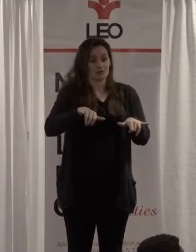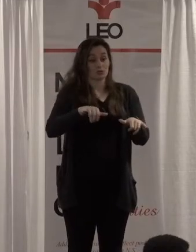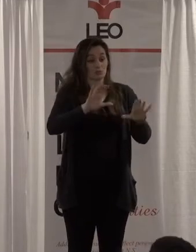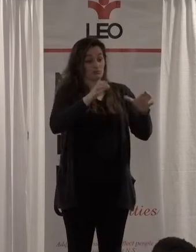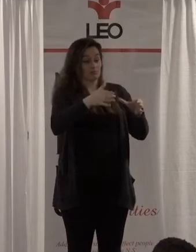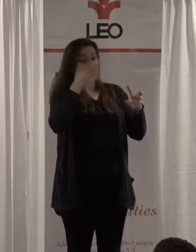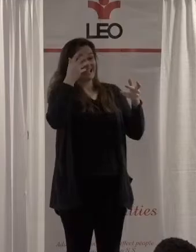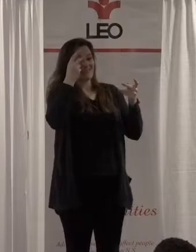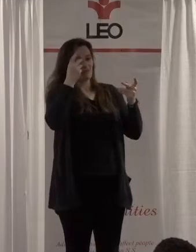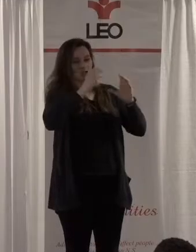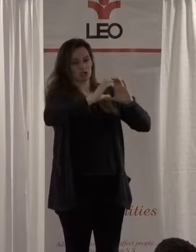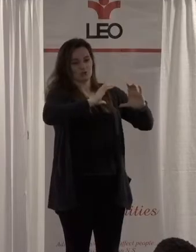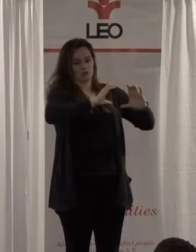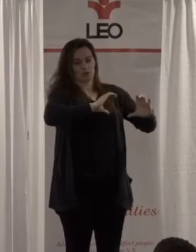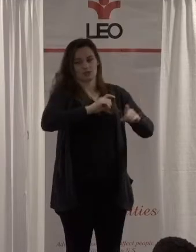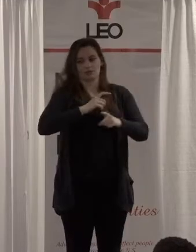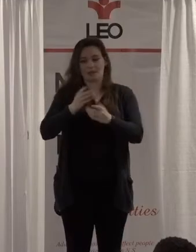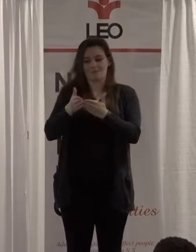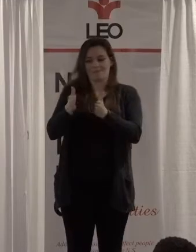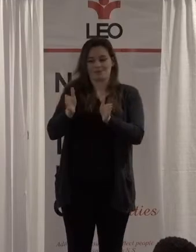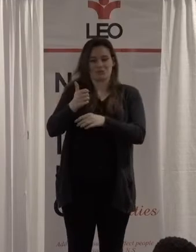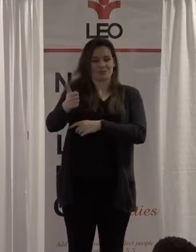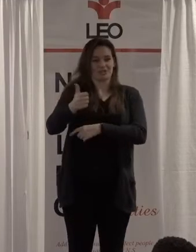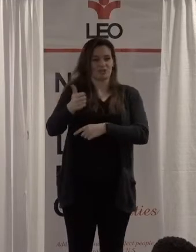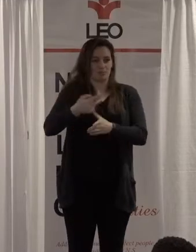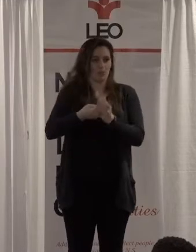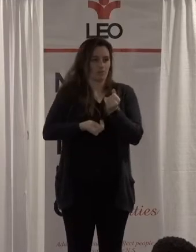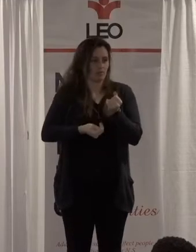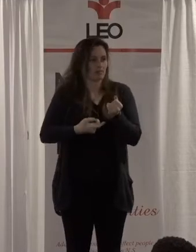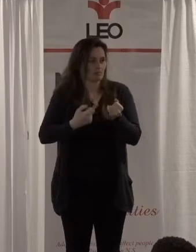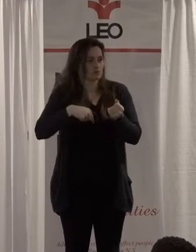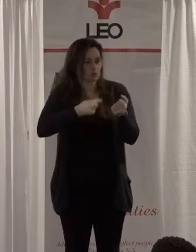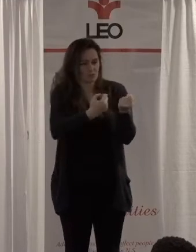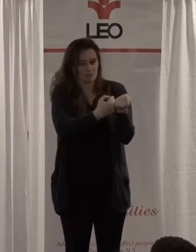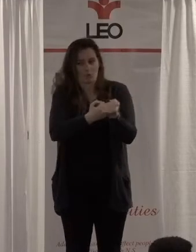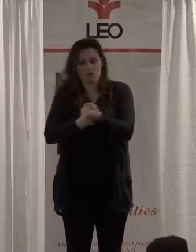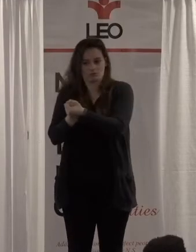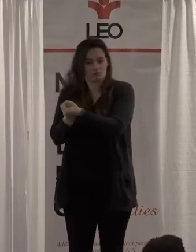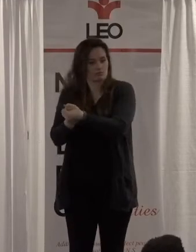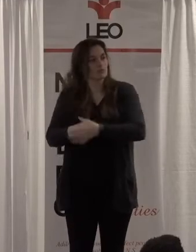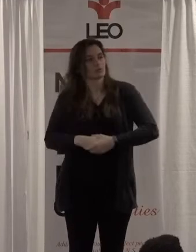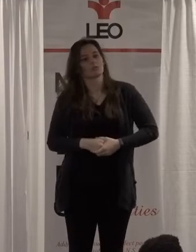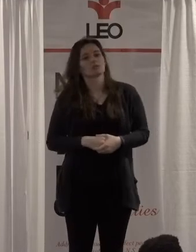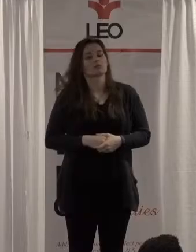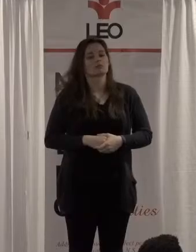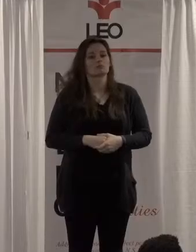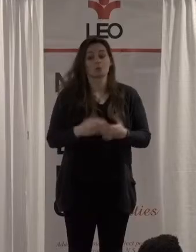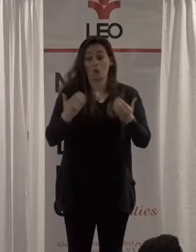IN PUBLIC TRANSPORTATION. SO WE ALSO PROVIDED ADVICE TO THE MINI]STER OF JUSTICE